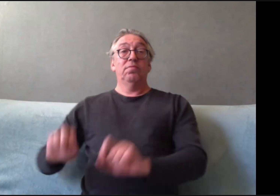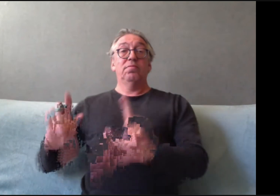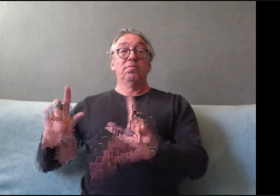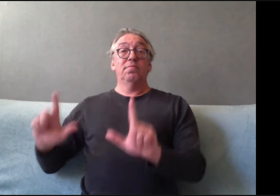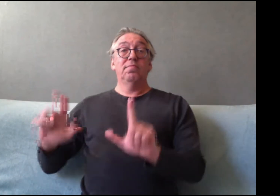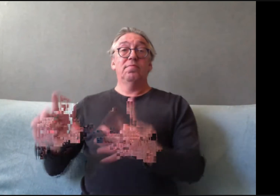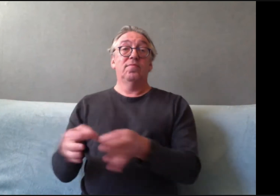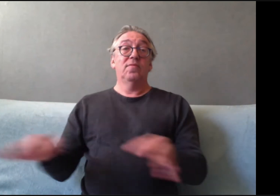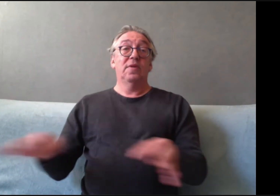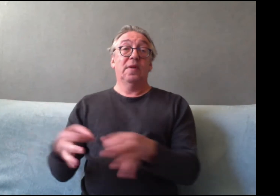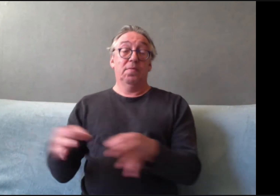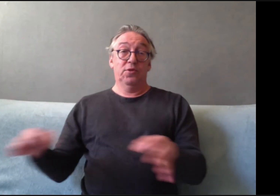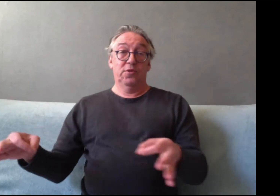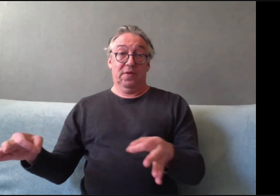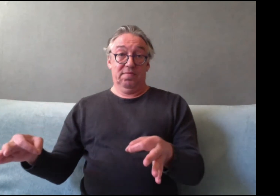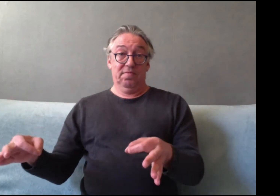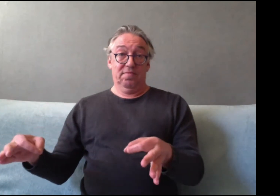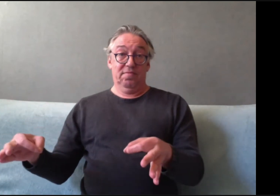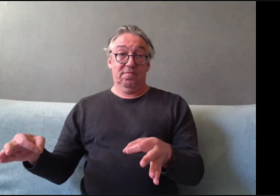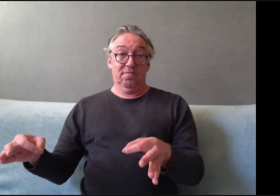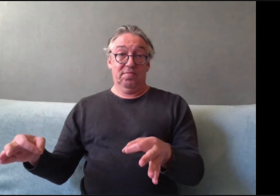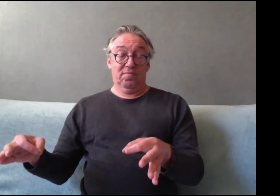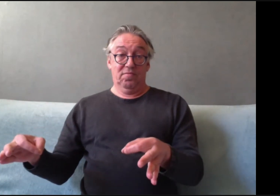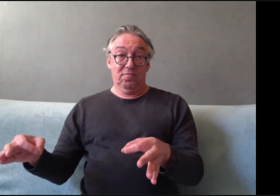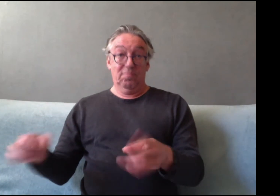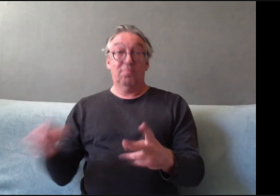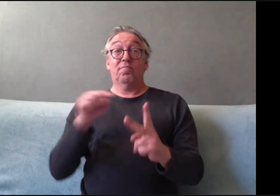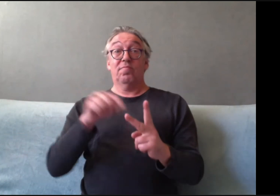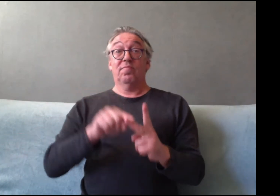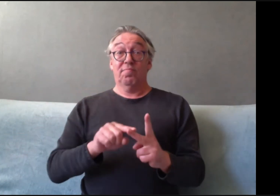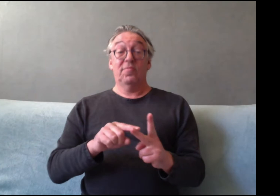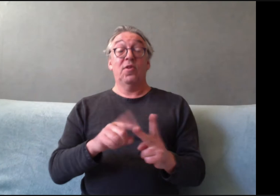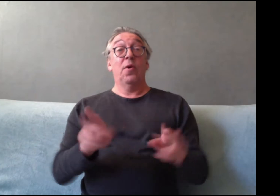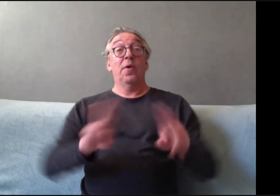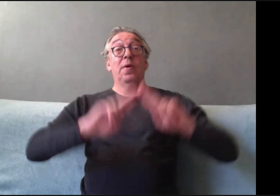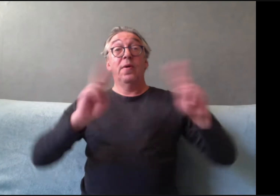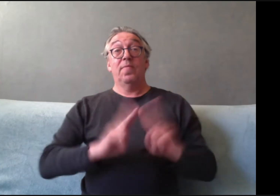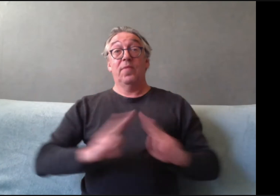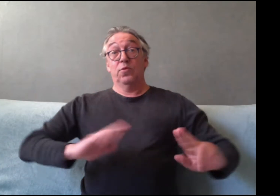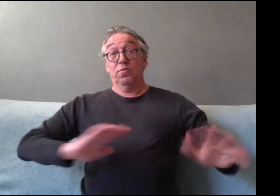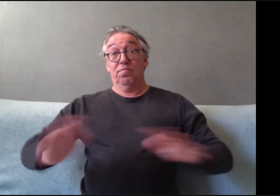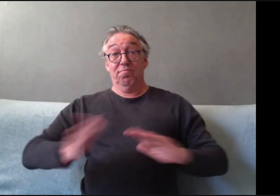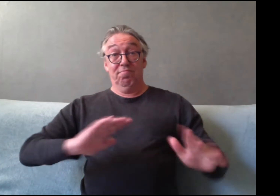The webinar also have international sign language interpretation as you can see on your screen.